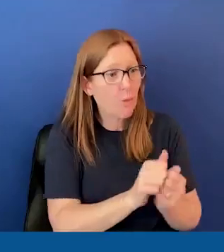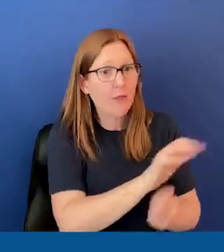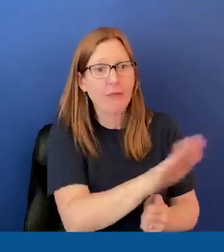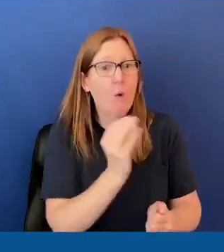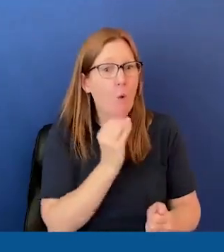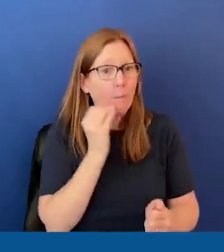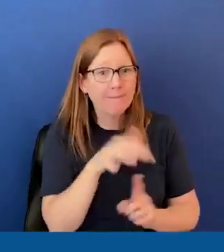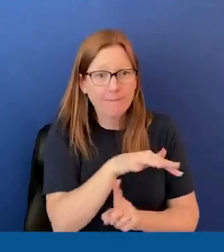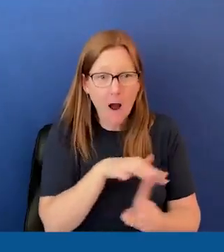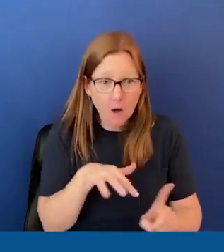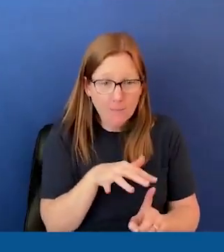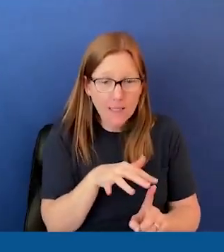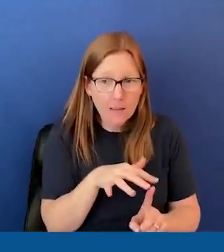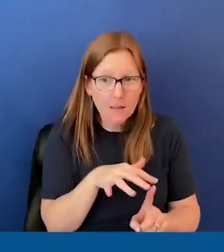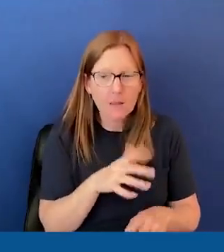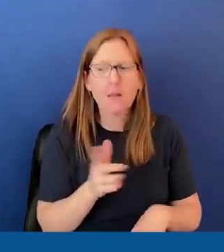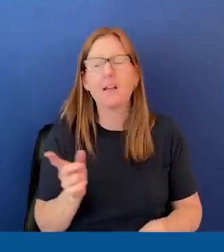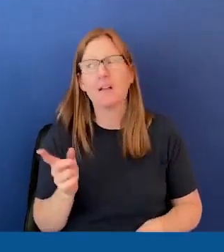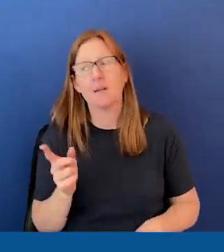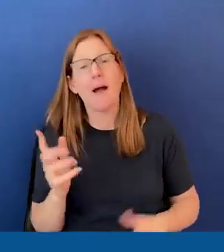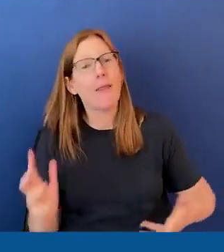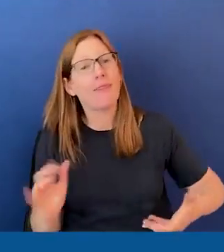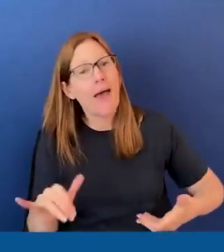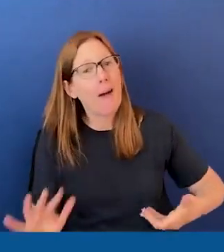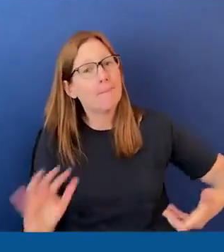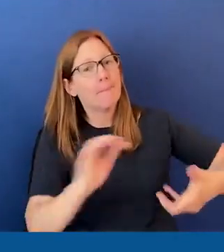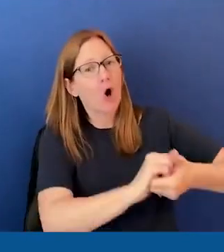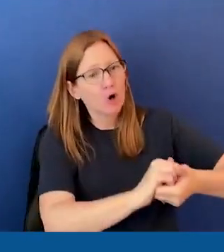But partnering with caregivers can look different and